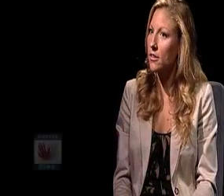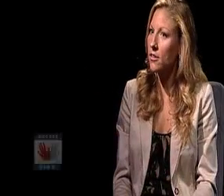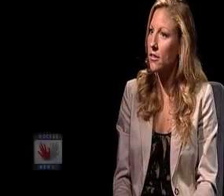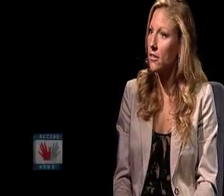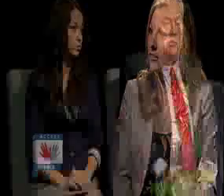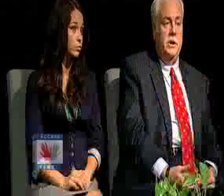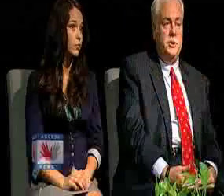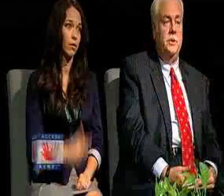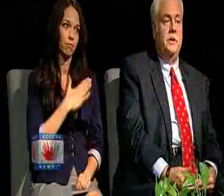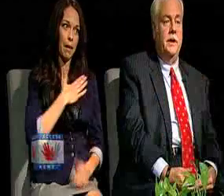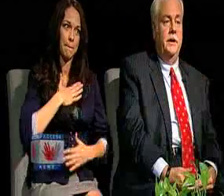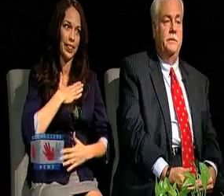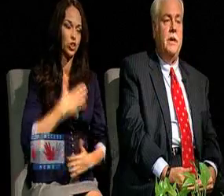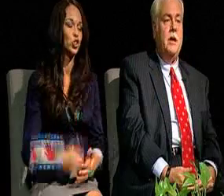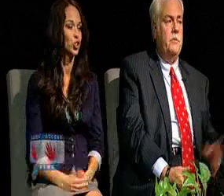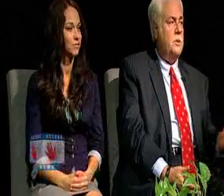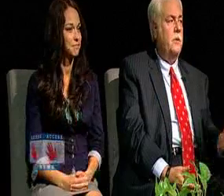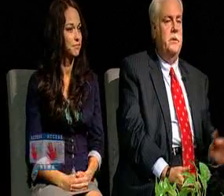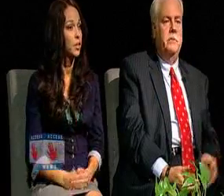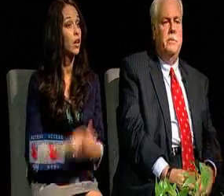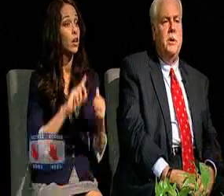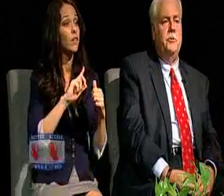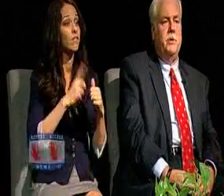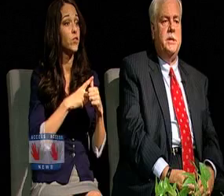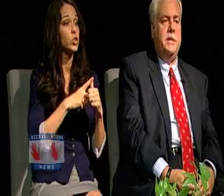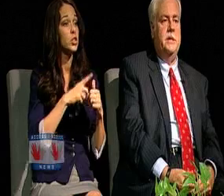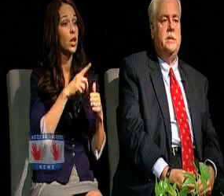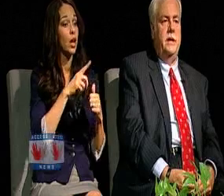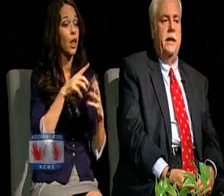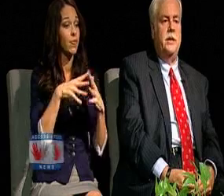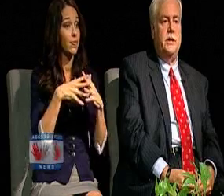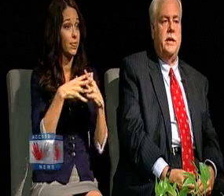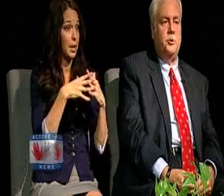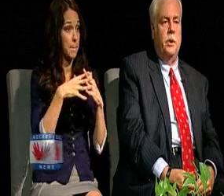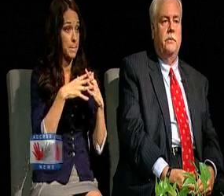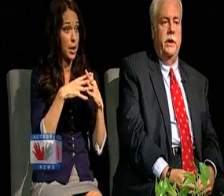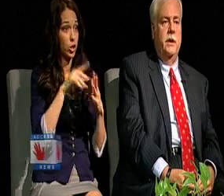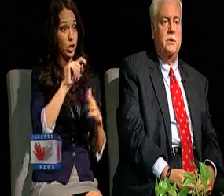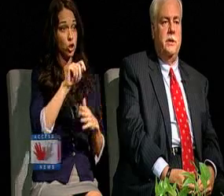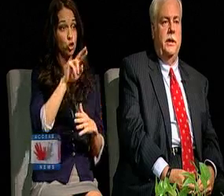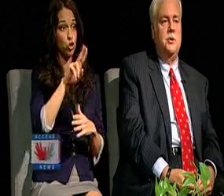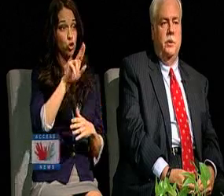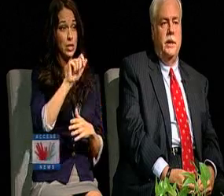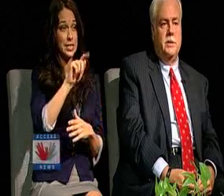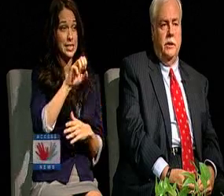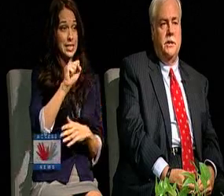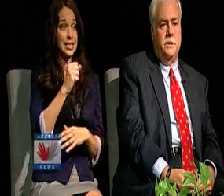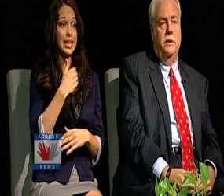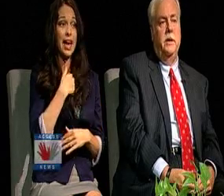It would be my pleasure. First off, The American Trustees actually has 12 videos and each one has a lesson